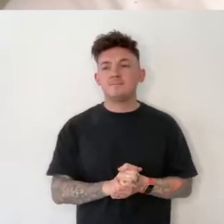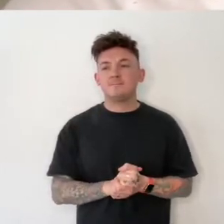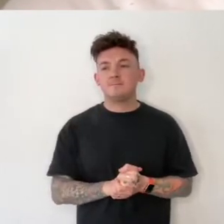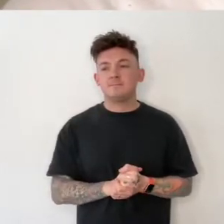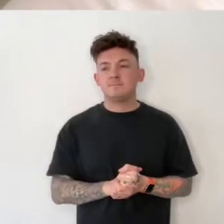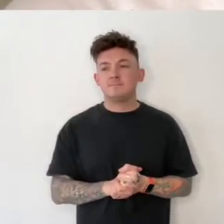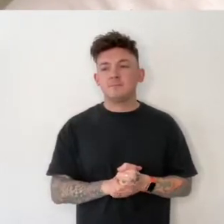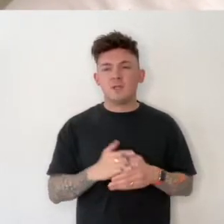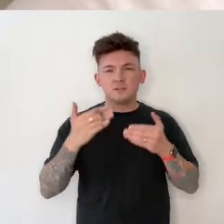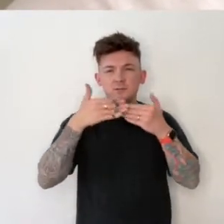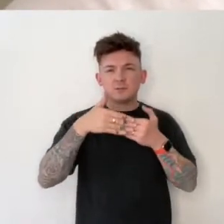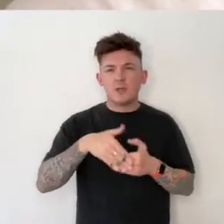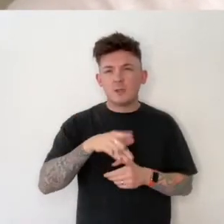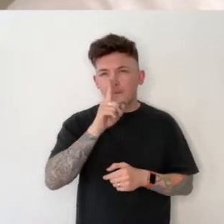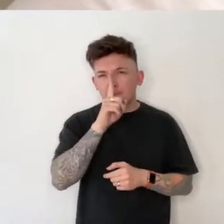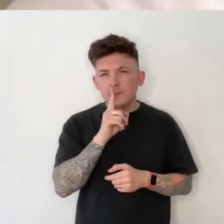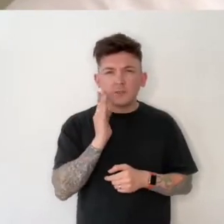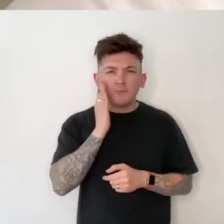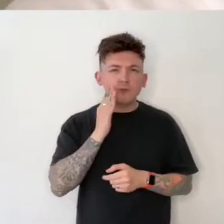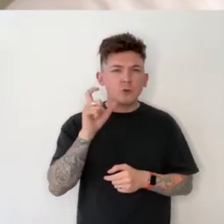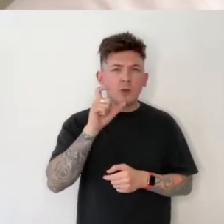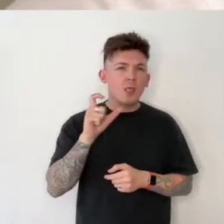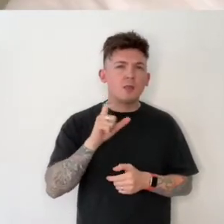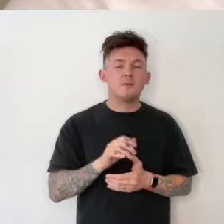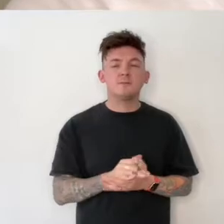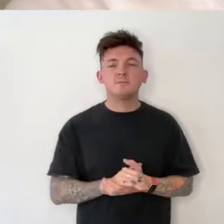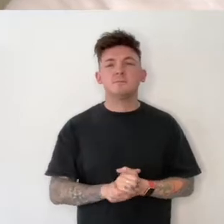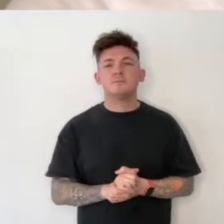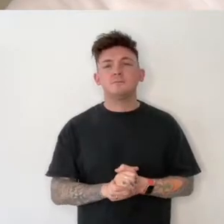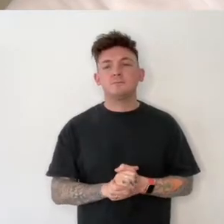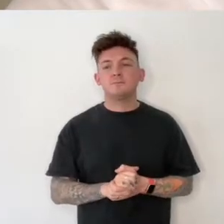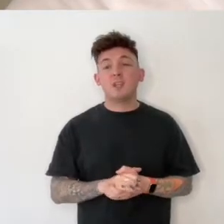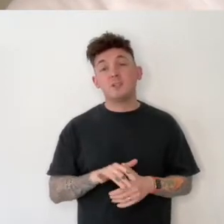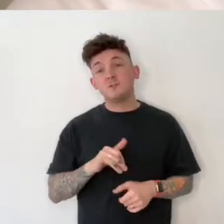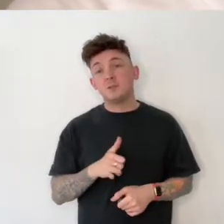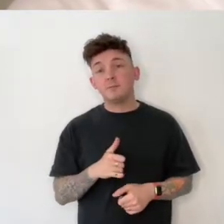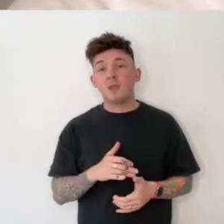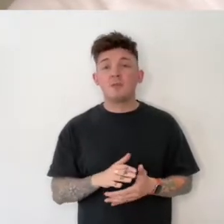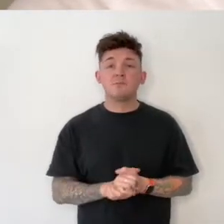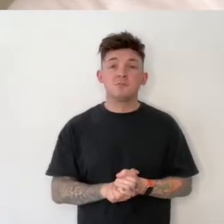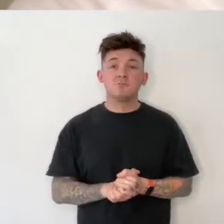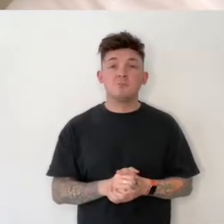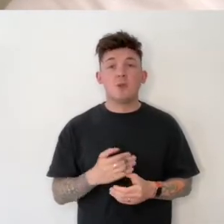pinky brown colour, i don't know if you can see that and sometimes i will over draw my